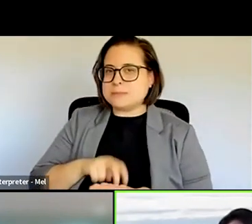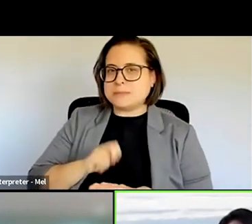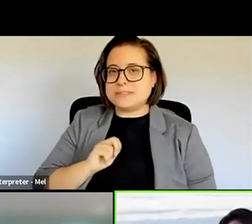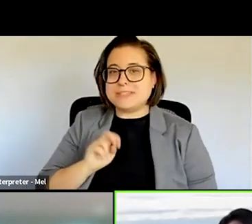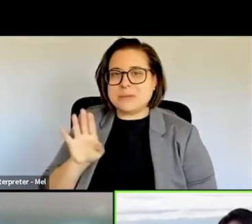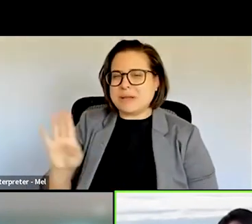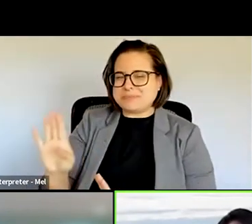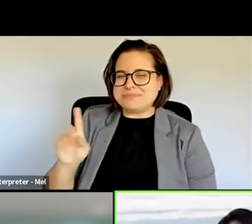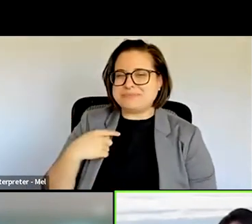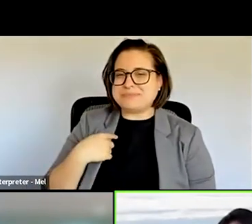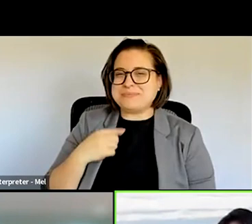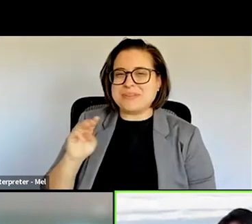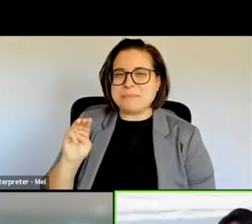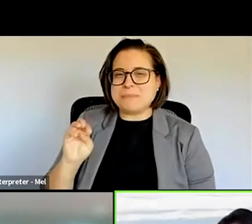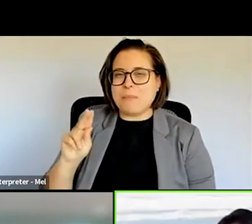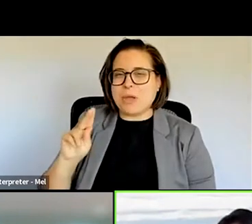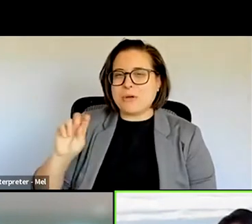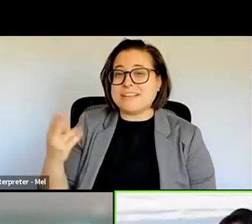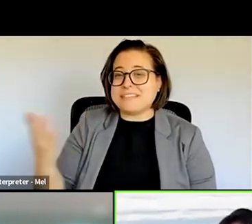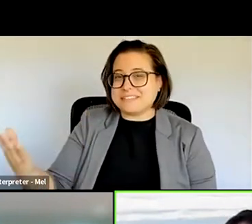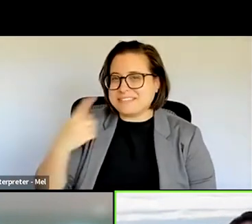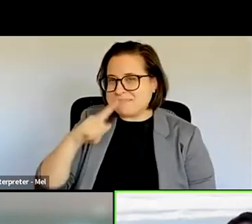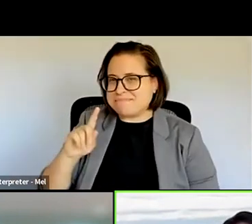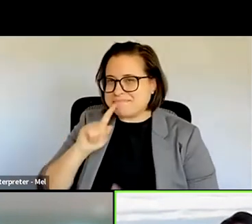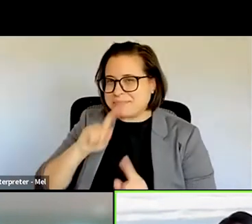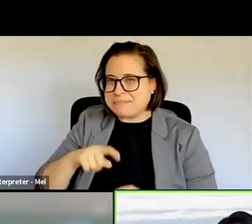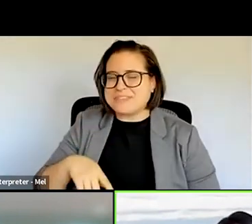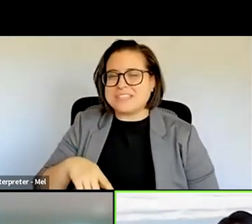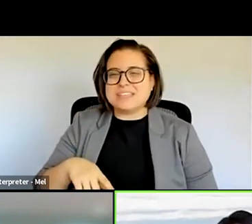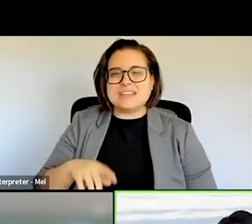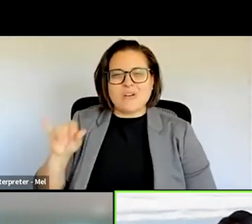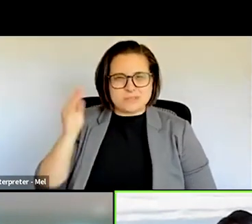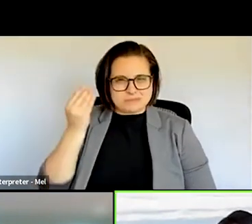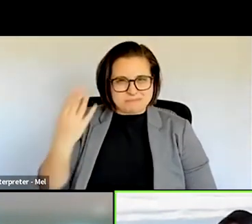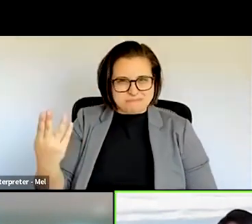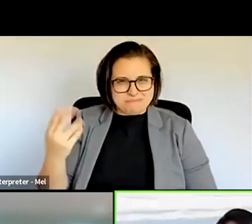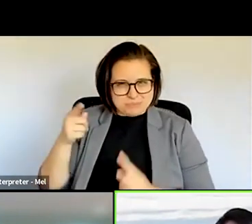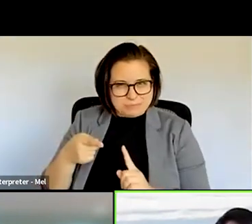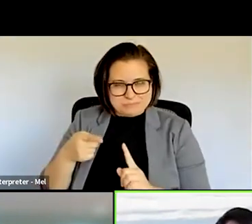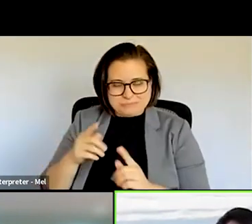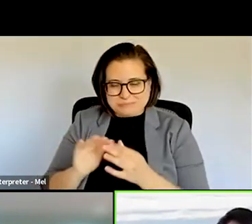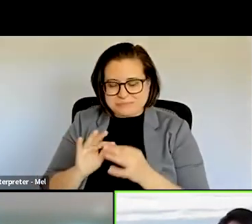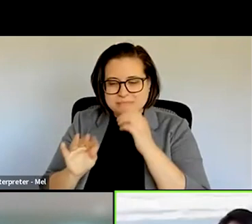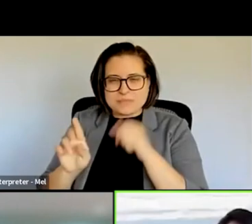Meredith a chance to respond. Just one point to be made here and that when you use the term executive